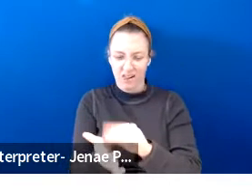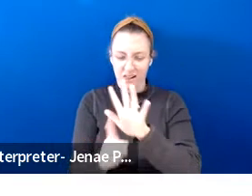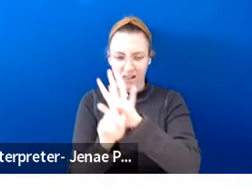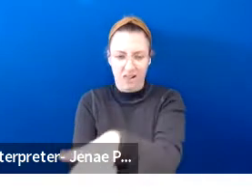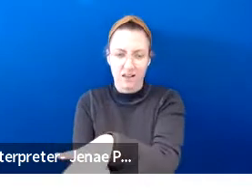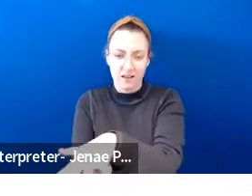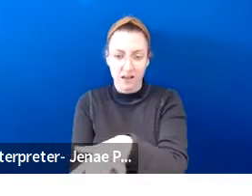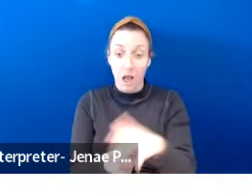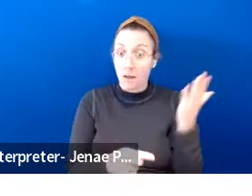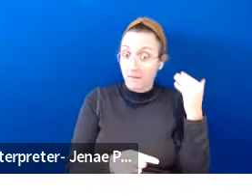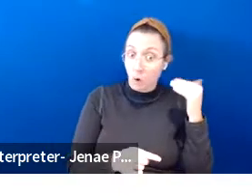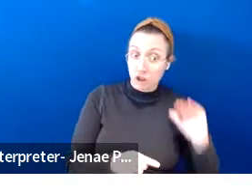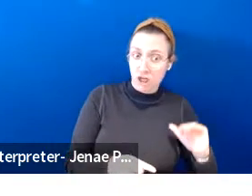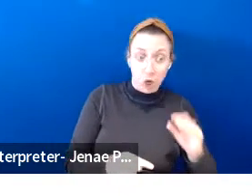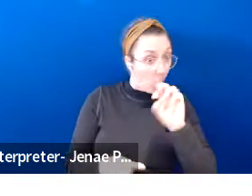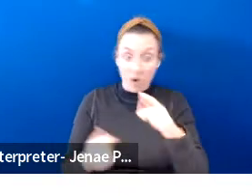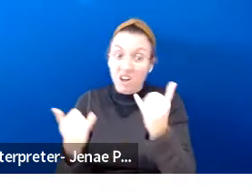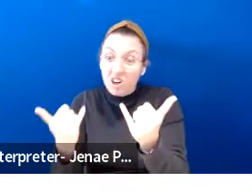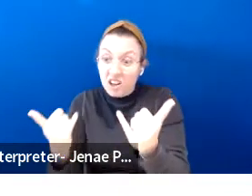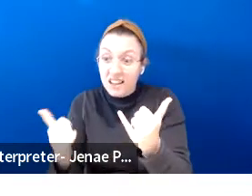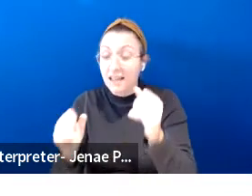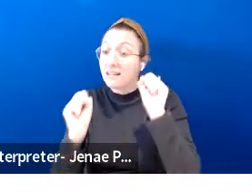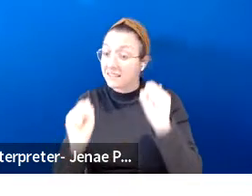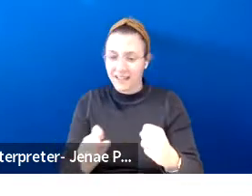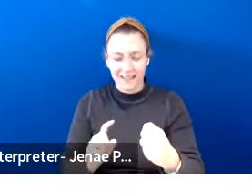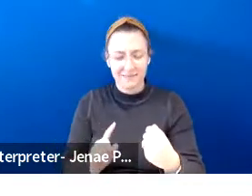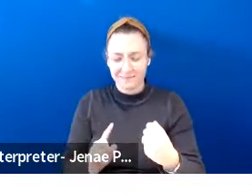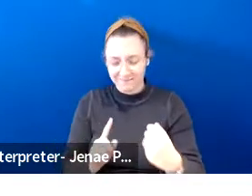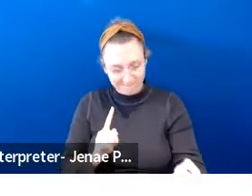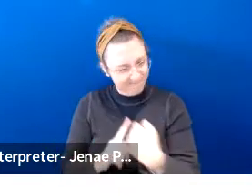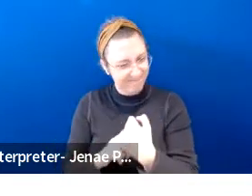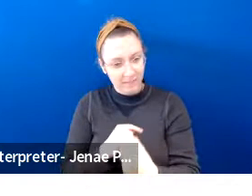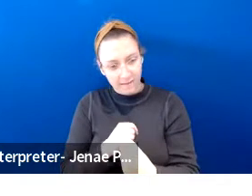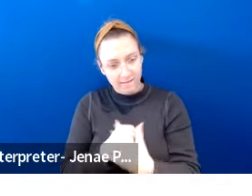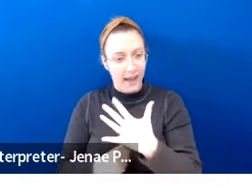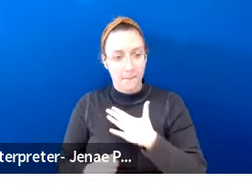it really takes a hit to your willpower in terms of your mental capacity